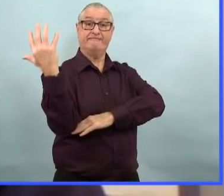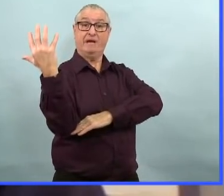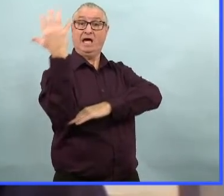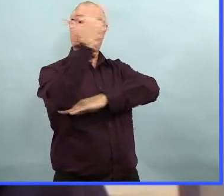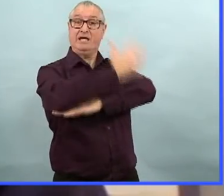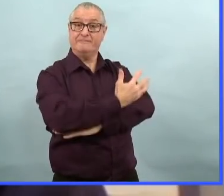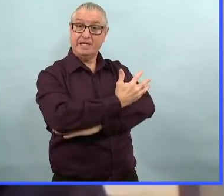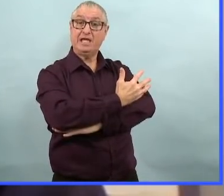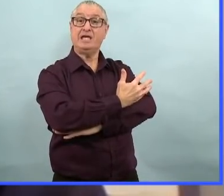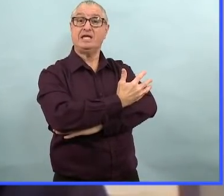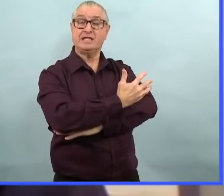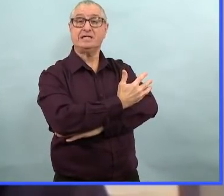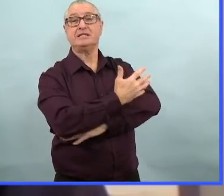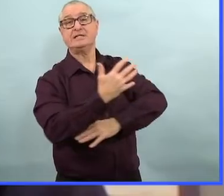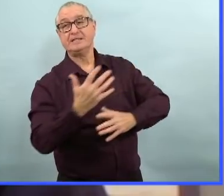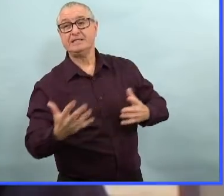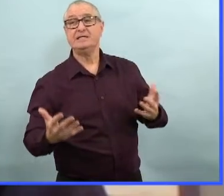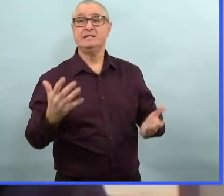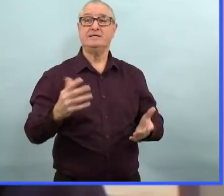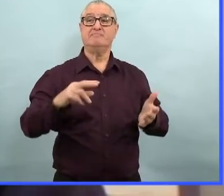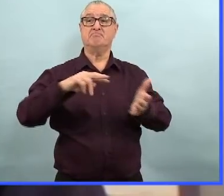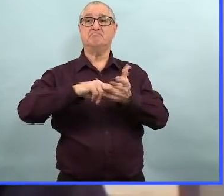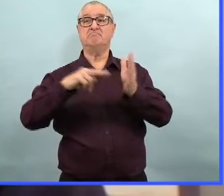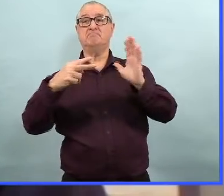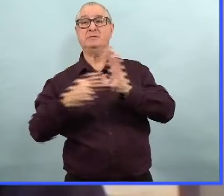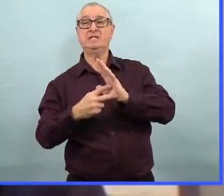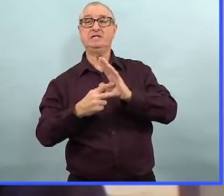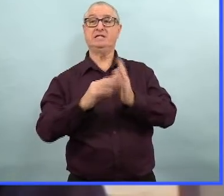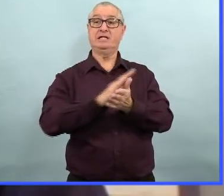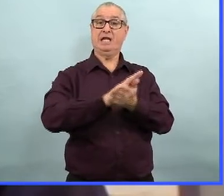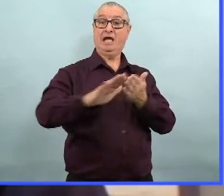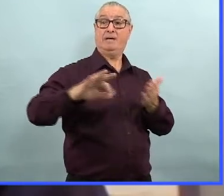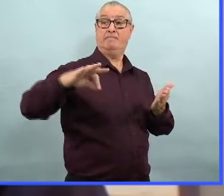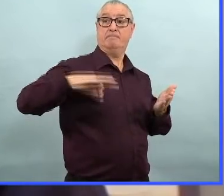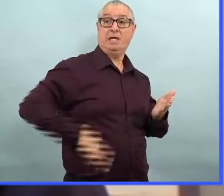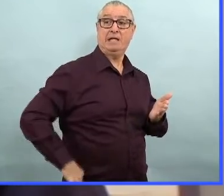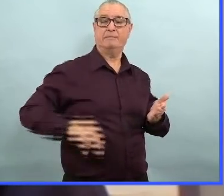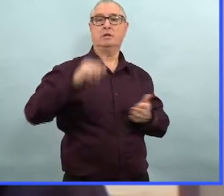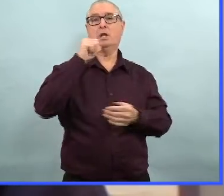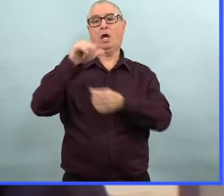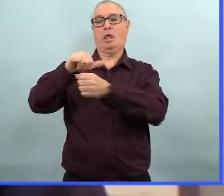of of people getting out of isolation sooner maybe more likely to go get tested